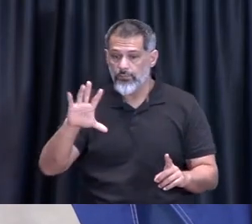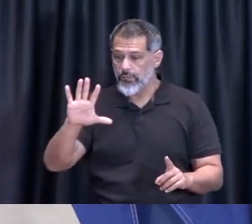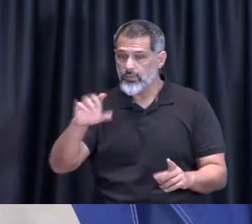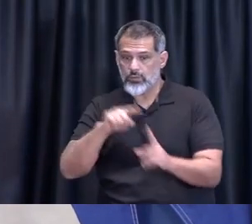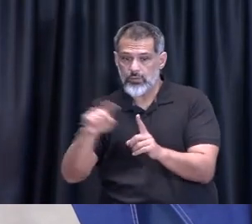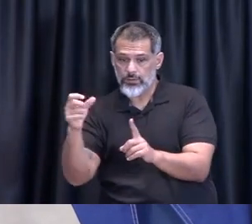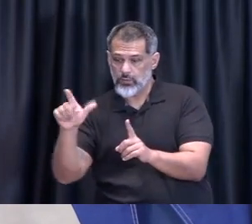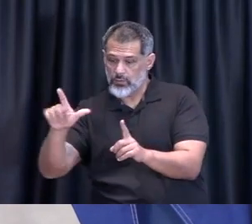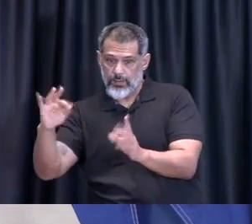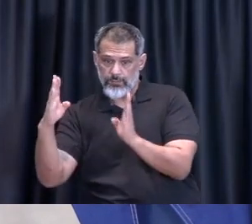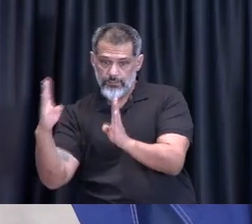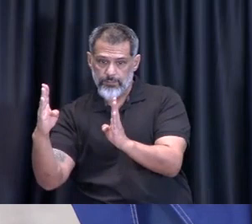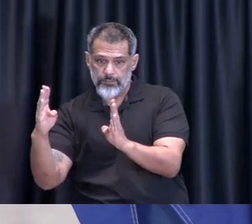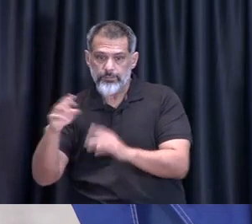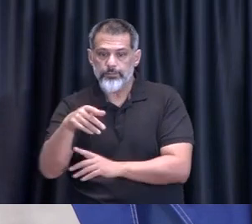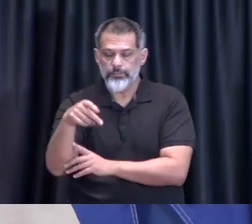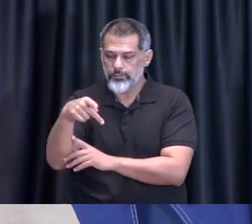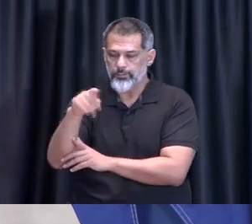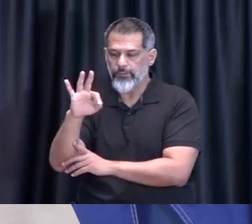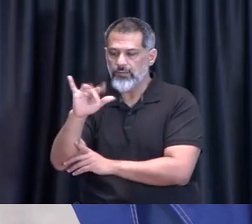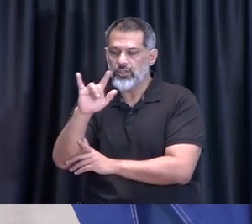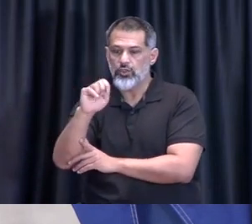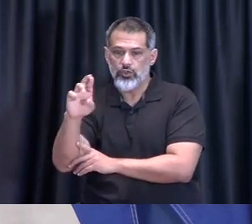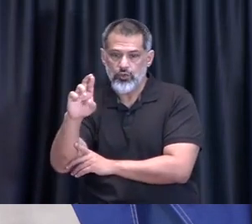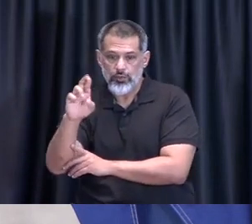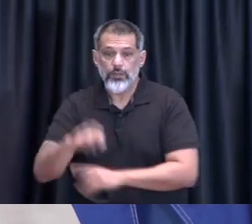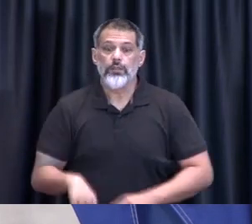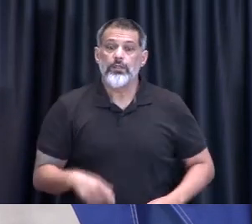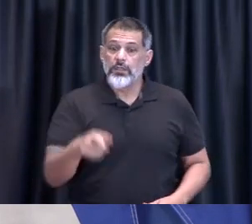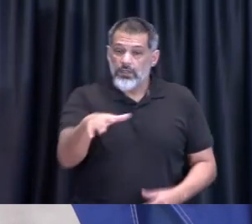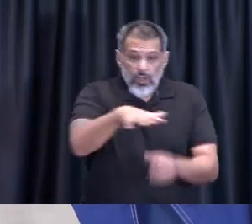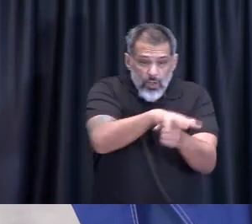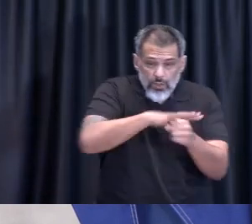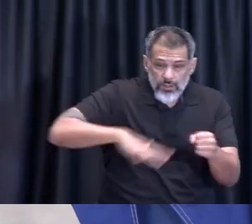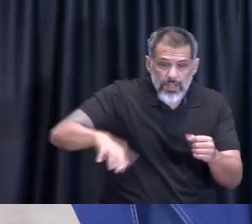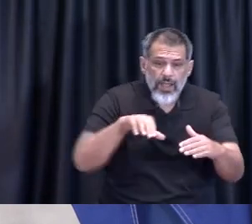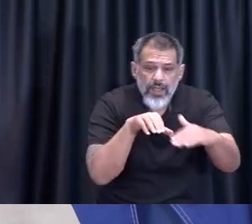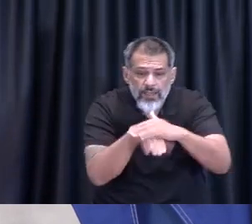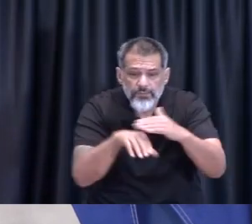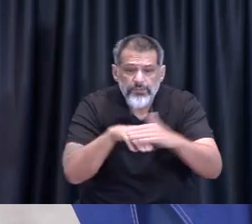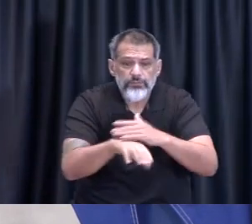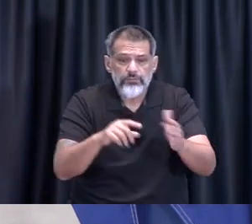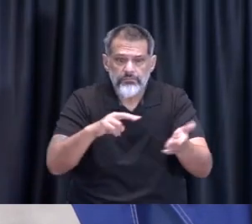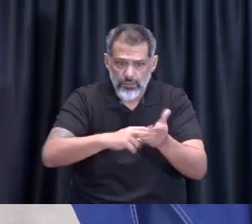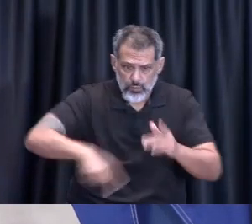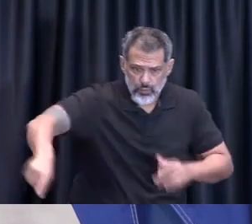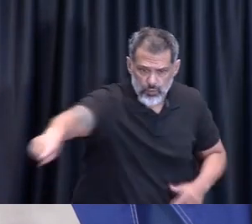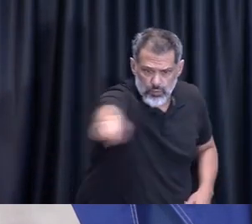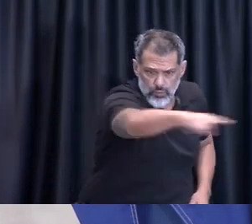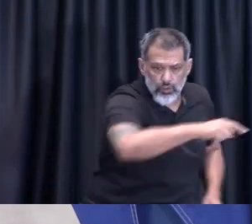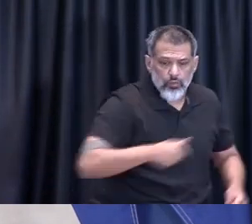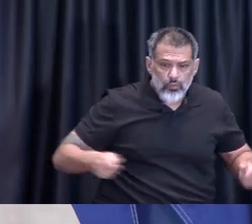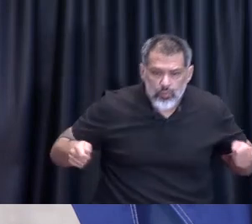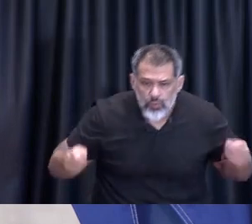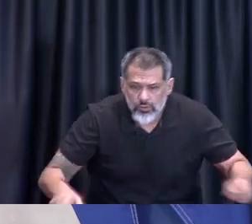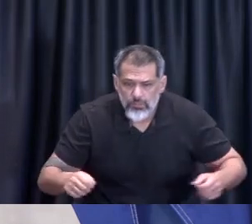This is a physically accessible clinic location which is meant to fully accommodate those with mobility and other challenges facing them, including